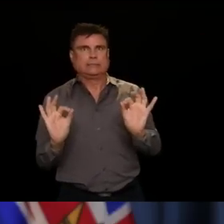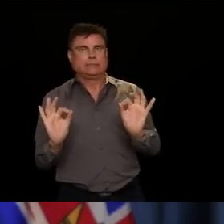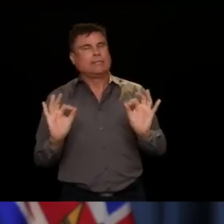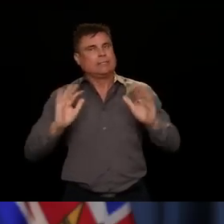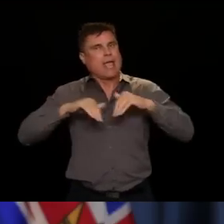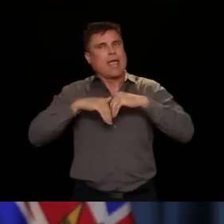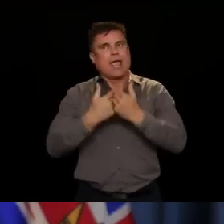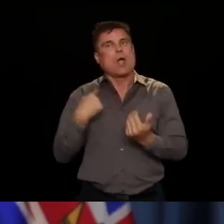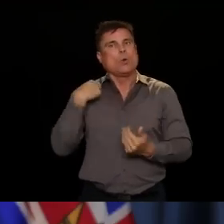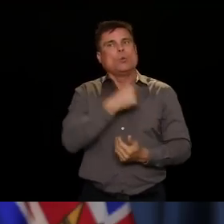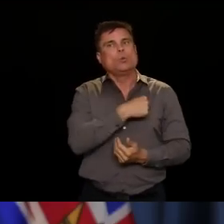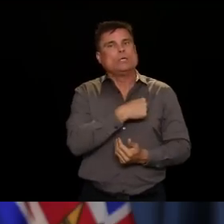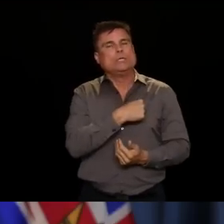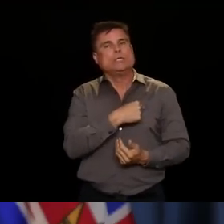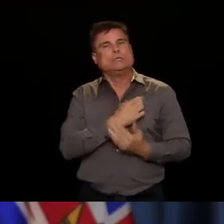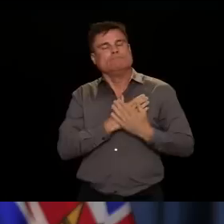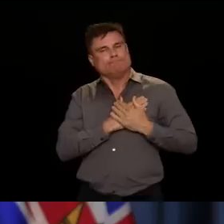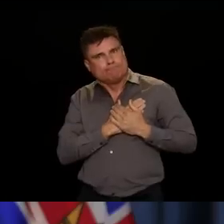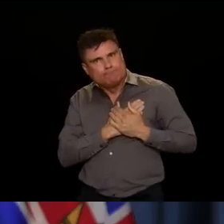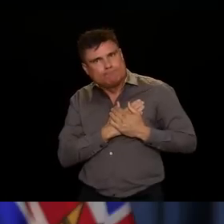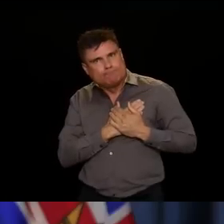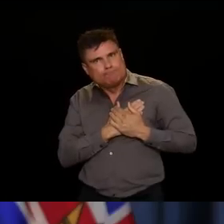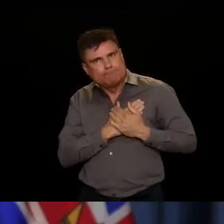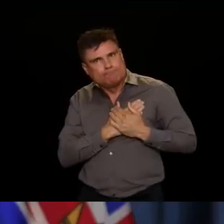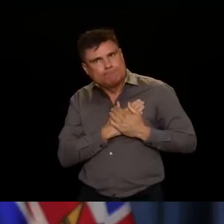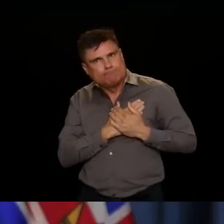There are others